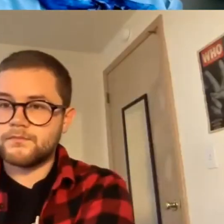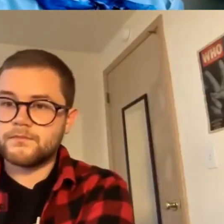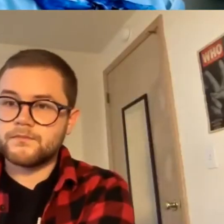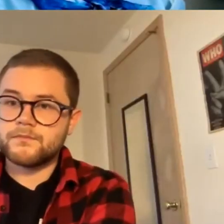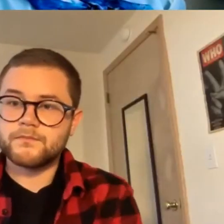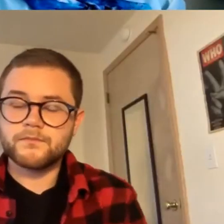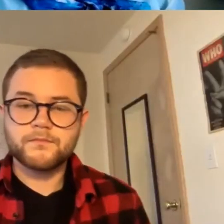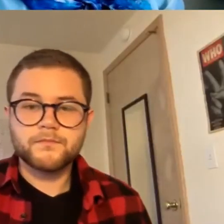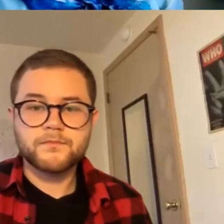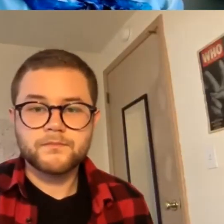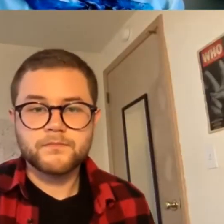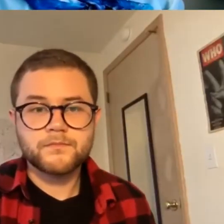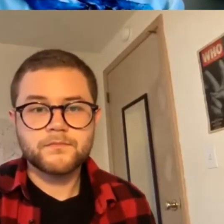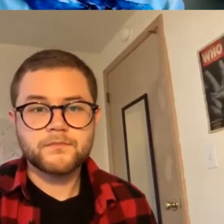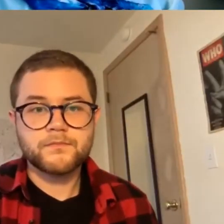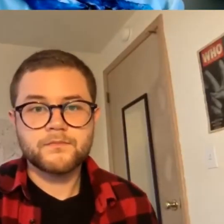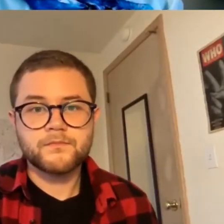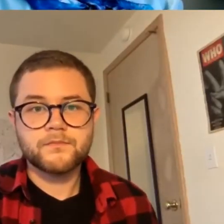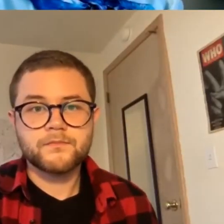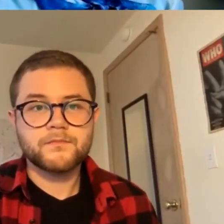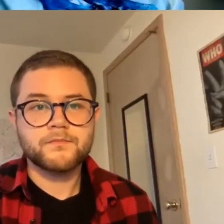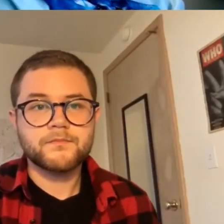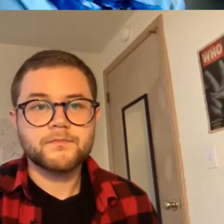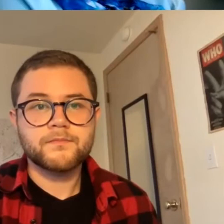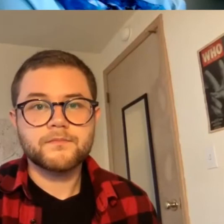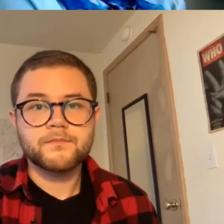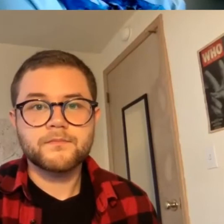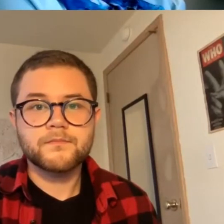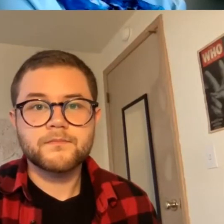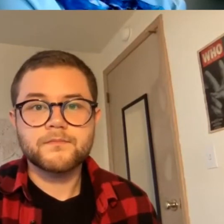You can ask them in either the chat or in the Q and A.